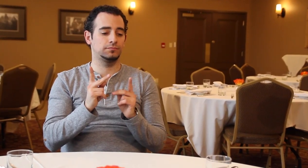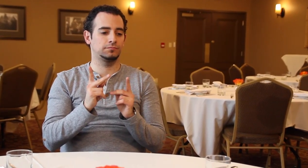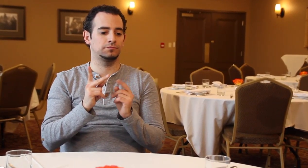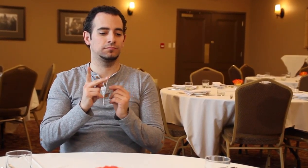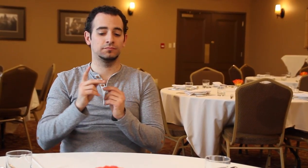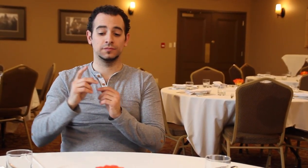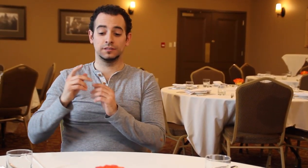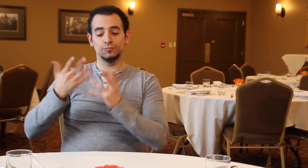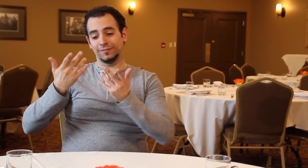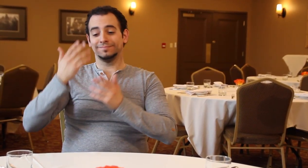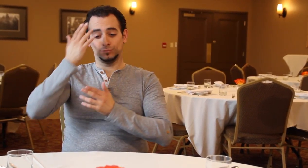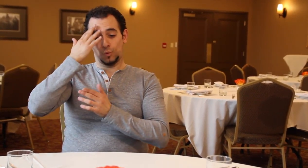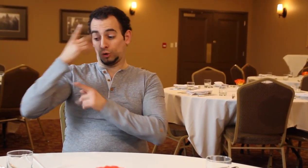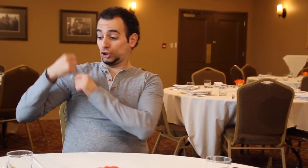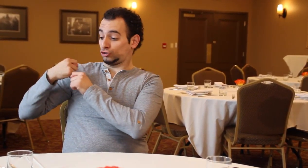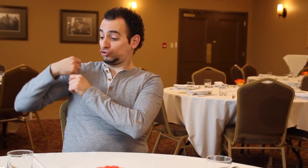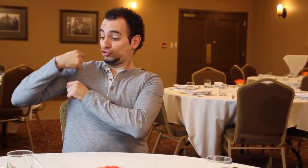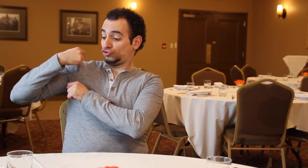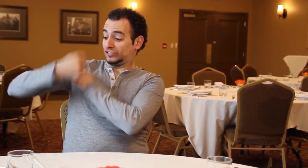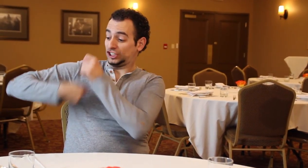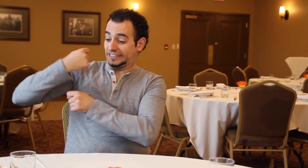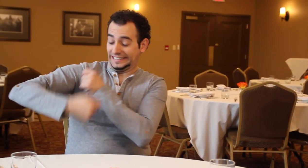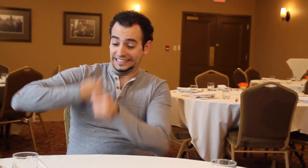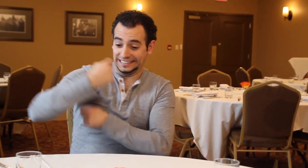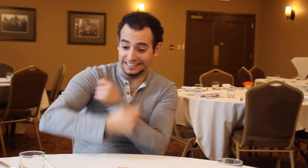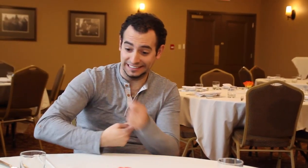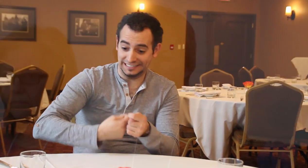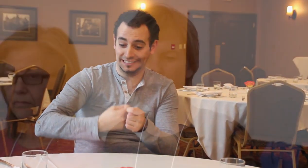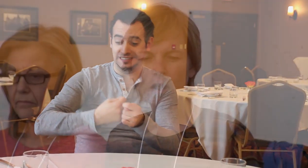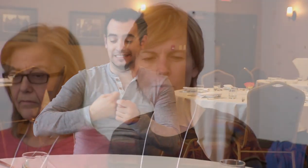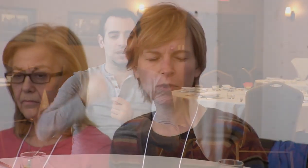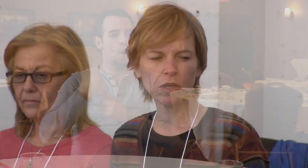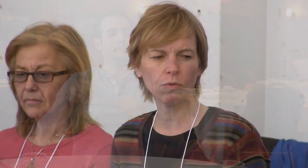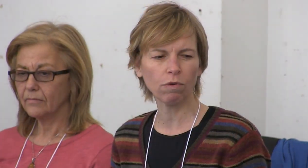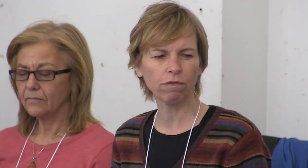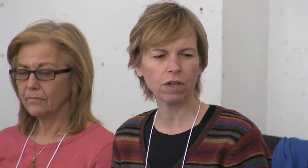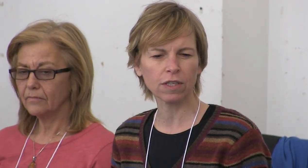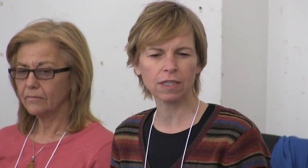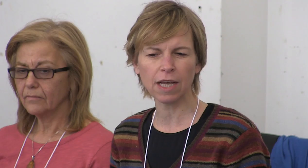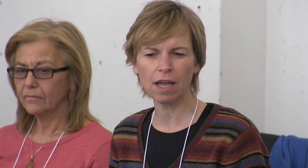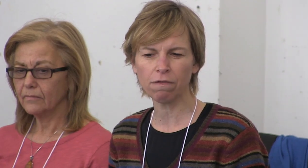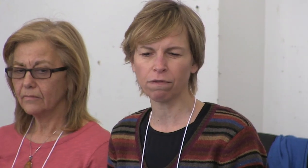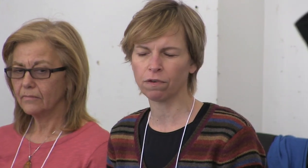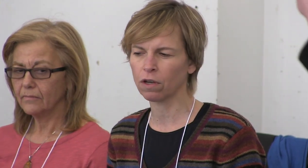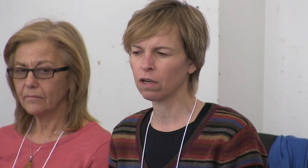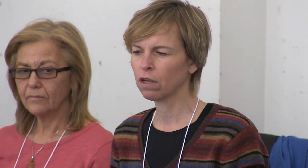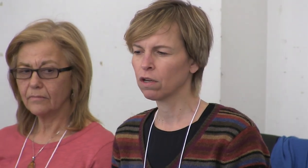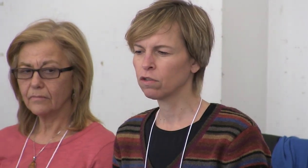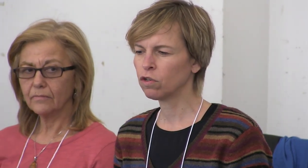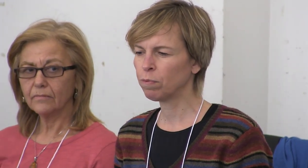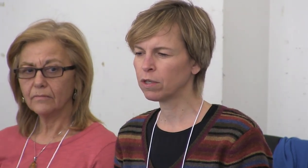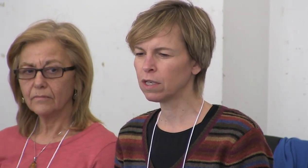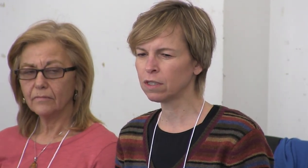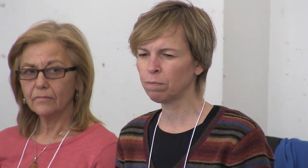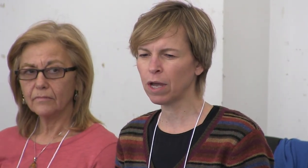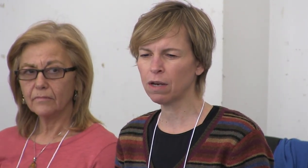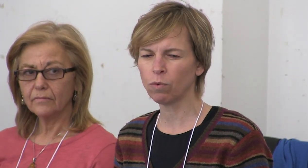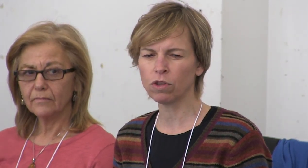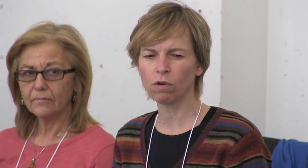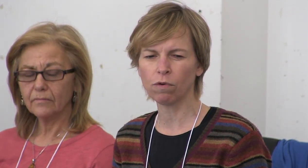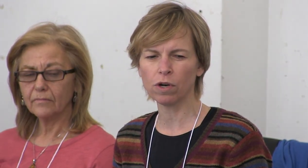Personally, you can talk about what has been traditionally done and that convention.